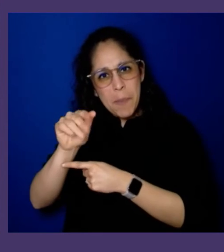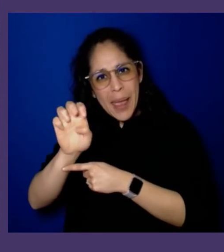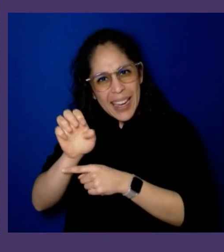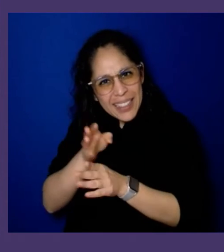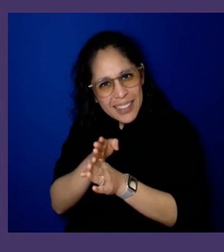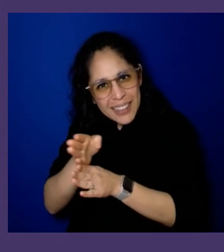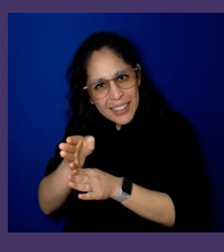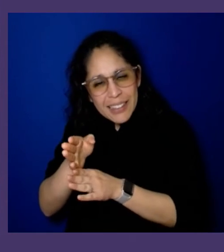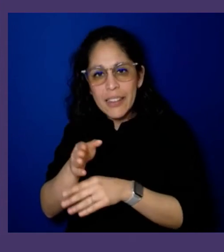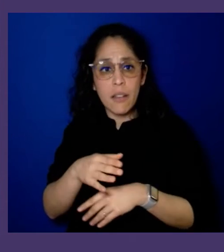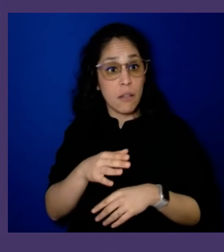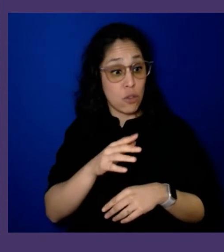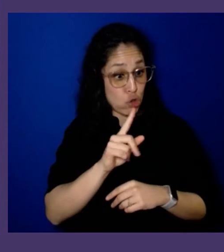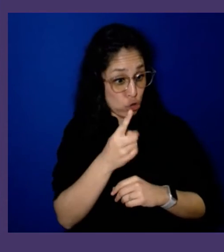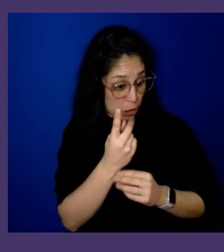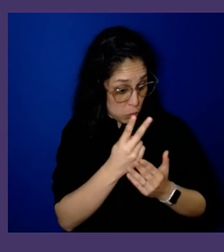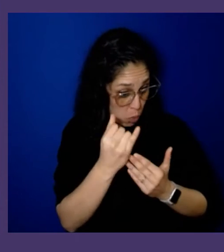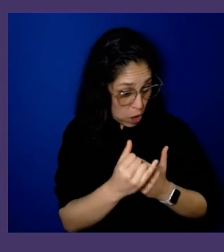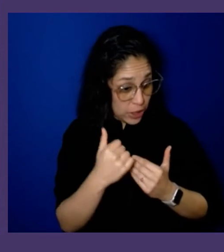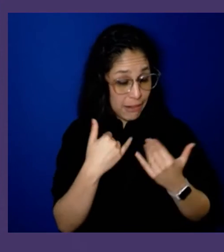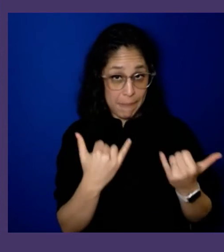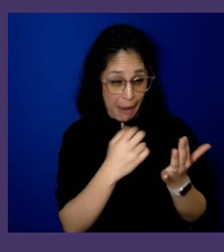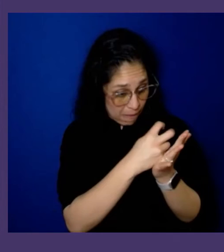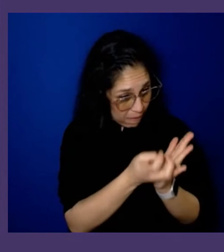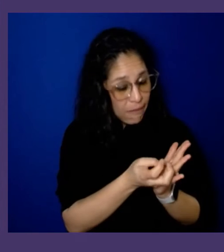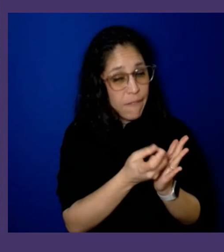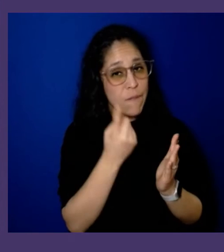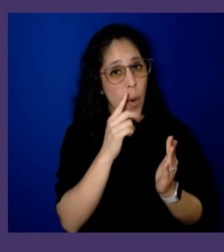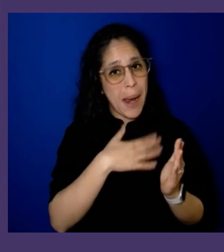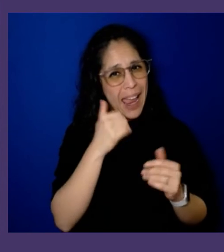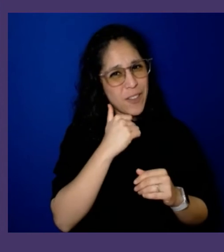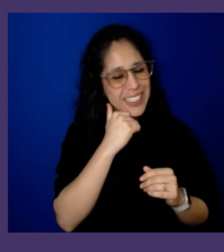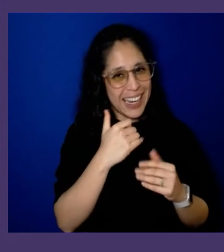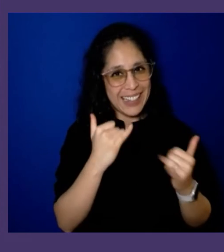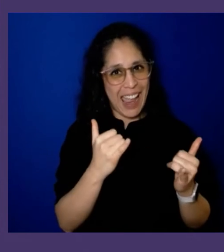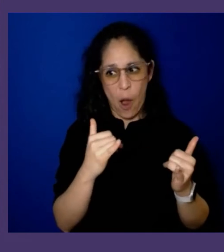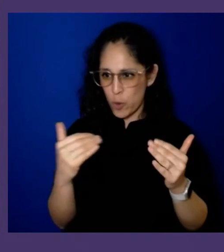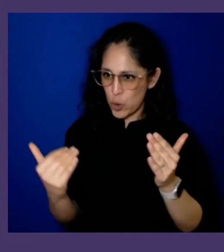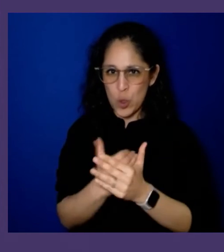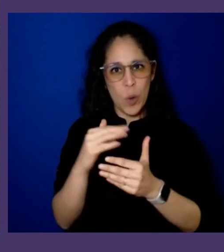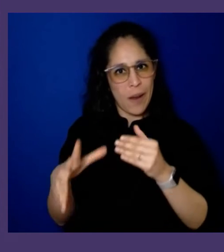that I'm working on in my day-to-day. I've worked on quite a few variety of